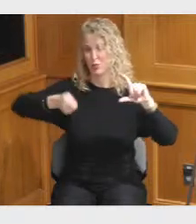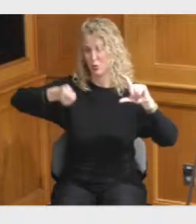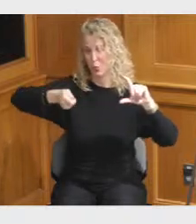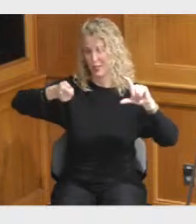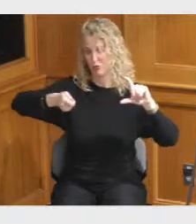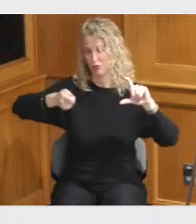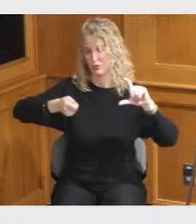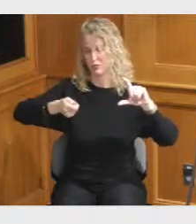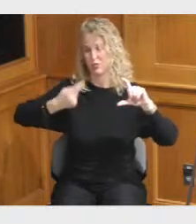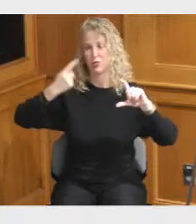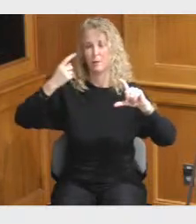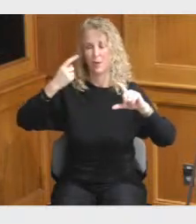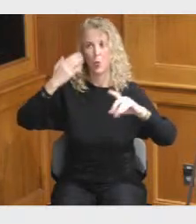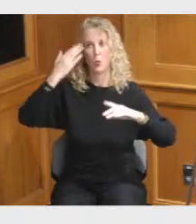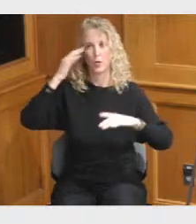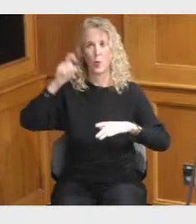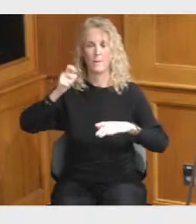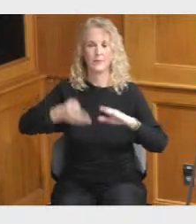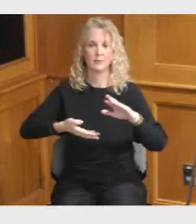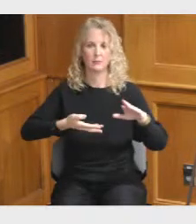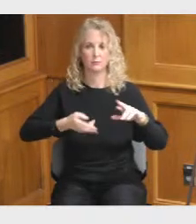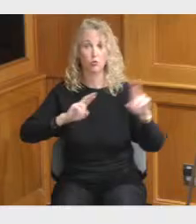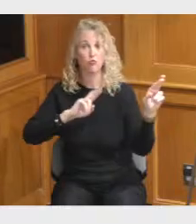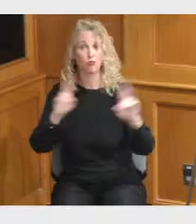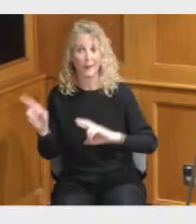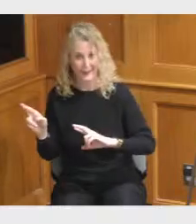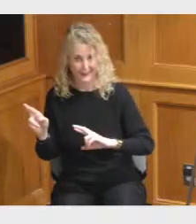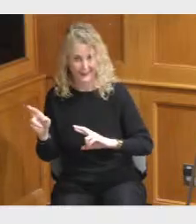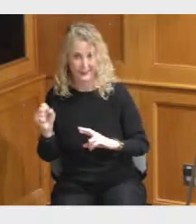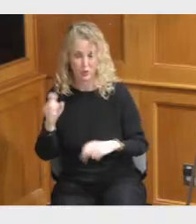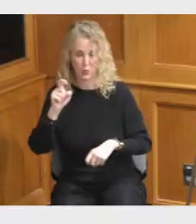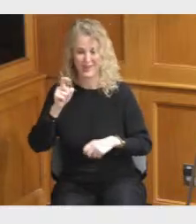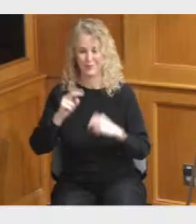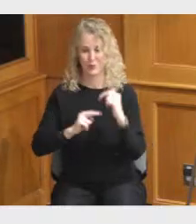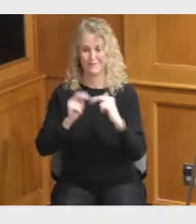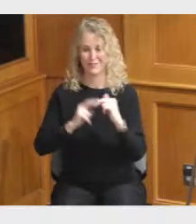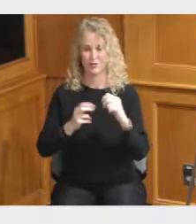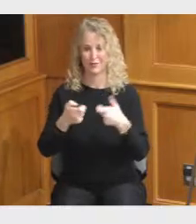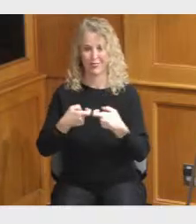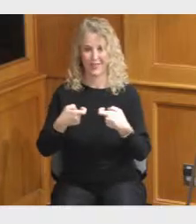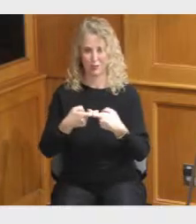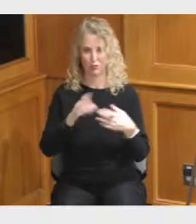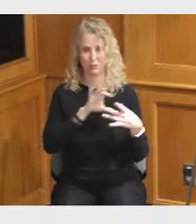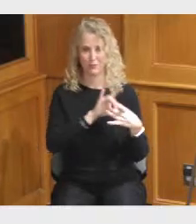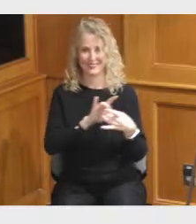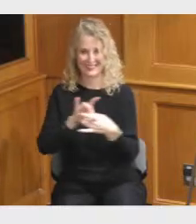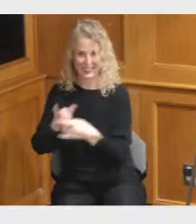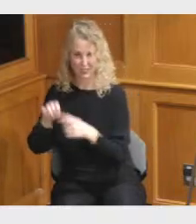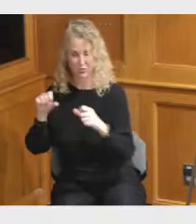get that operating partially between now and then so that we can keep moving forward with